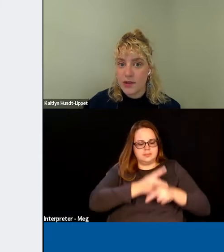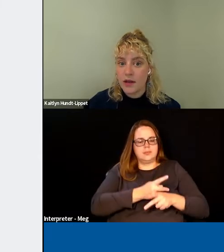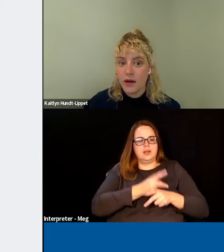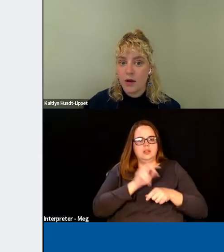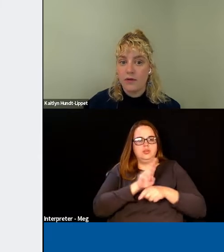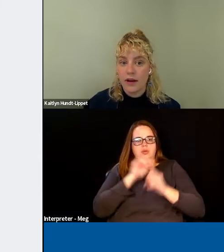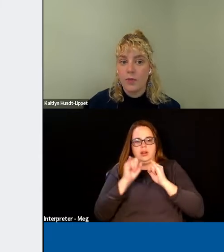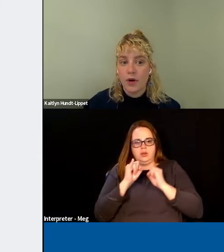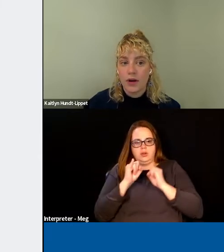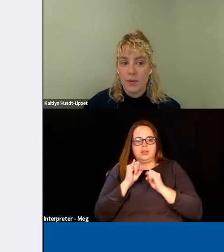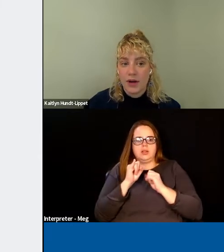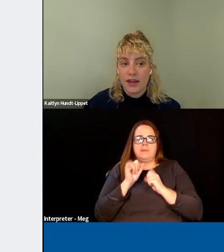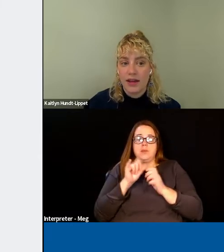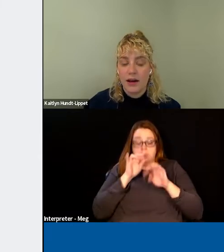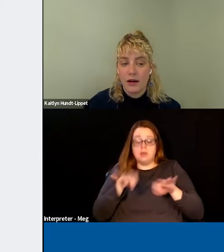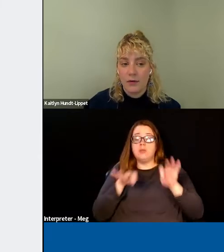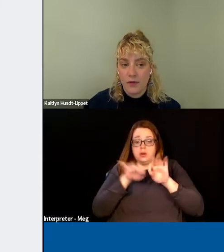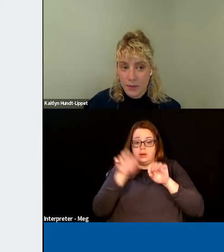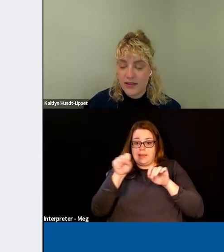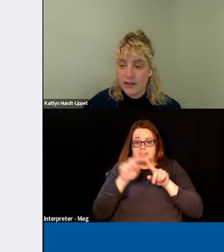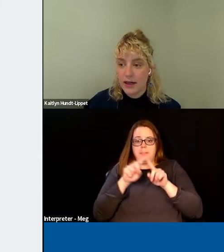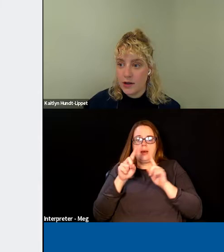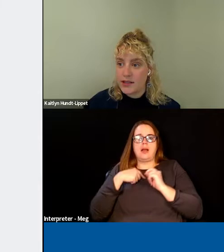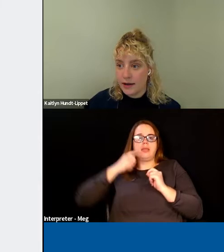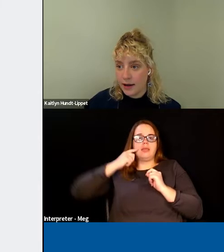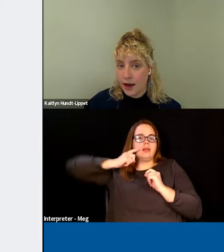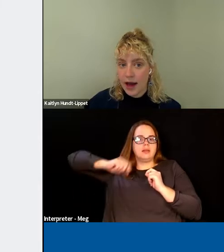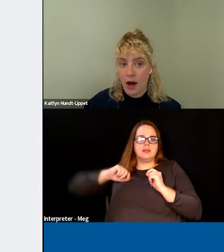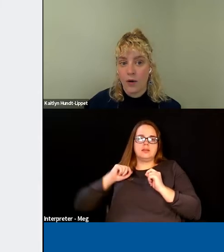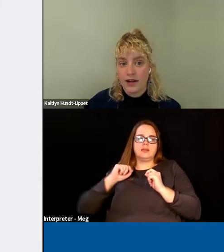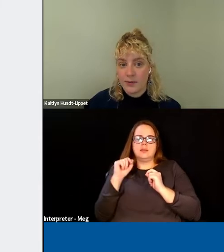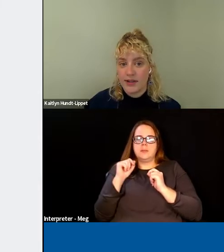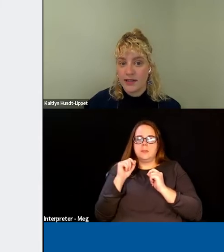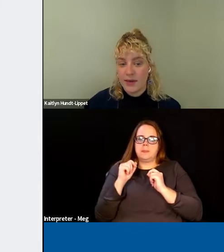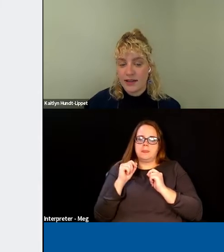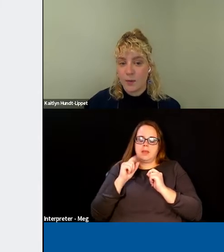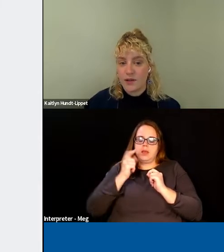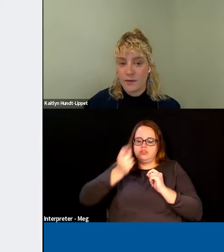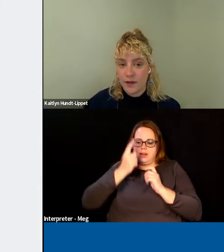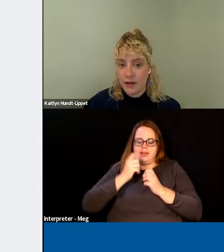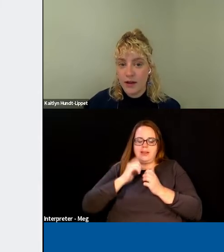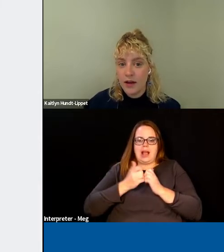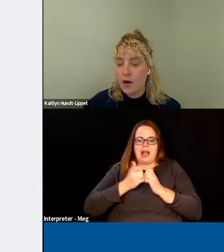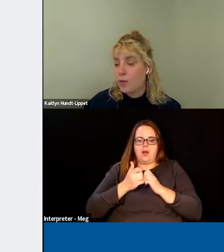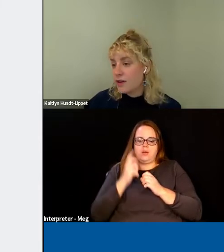which is very important, but I think fundamentally understanding how an experience makes someone feel.